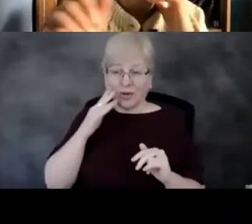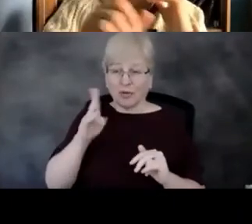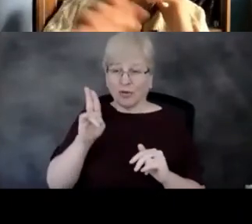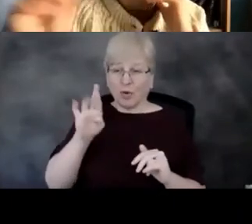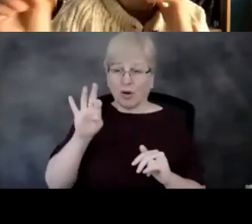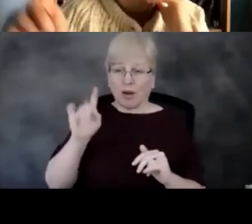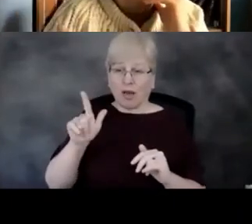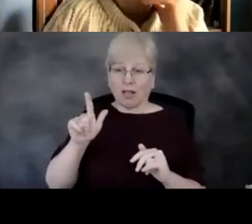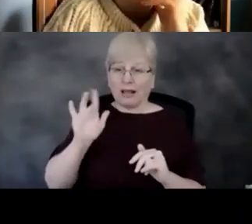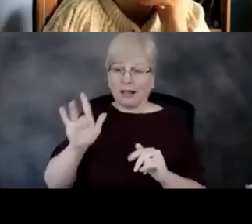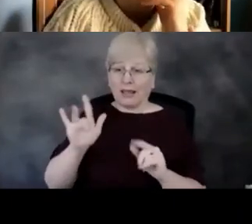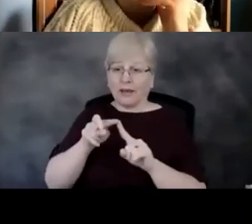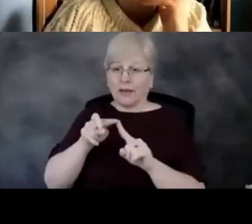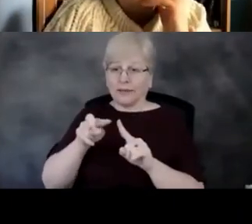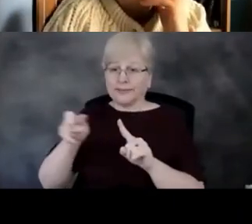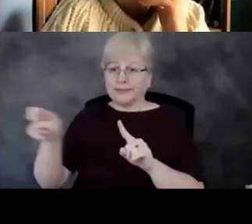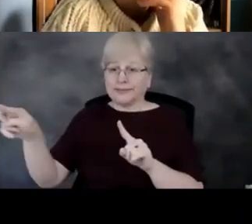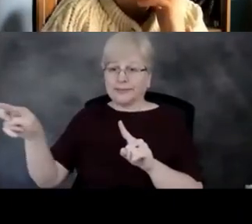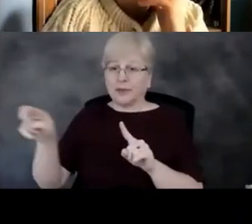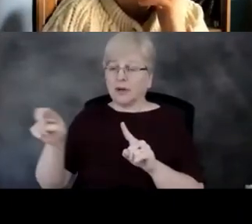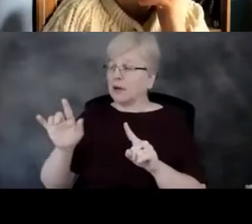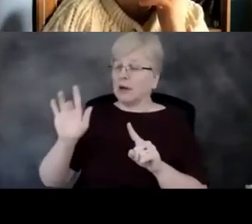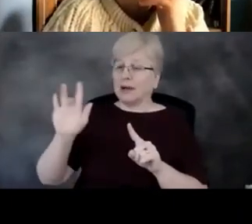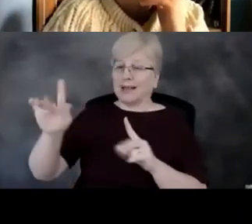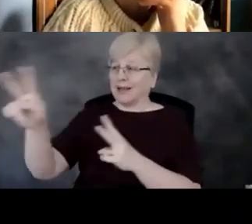going to read the whole long 17:34:21 thing or it's going to say click